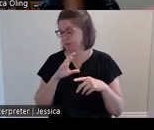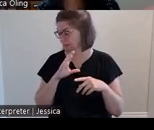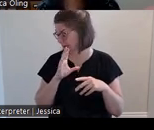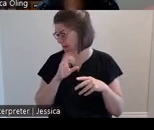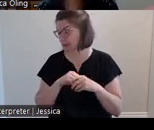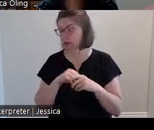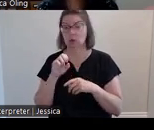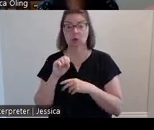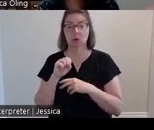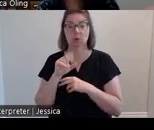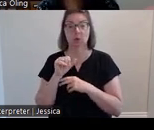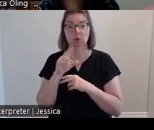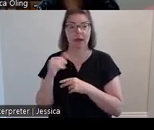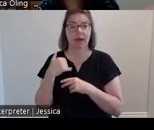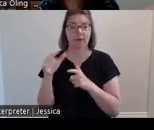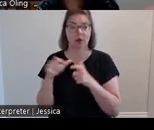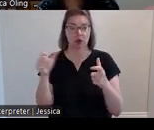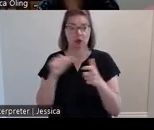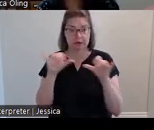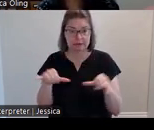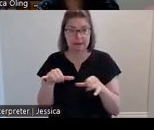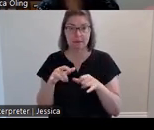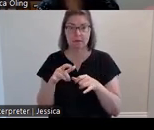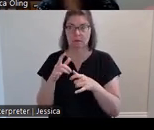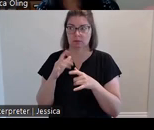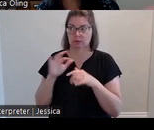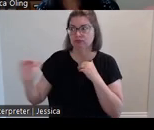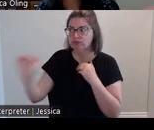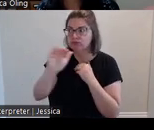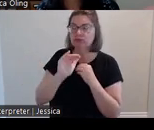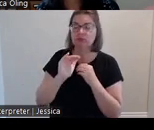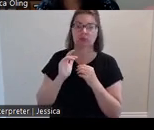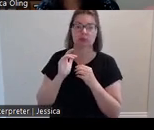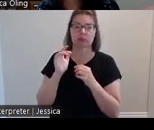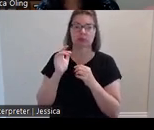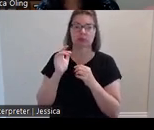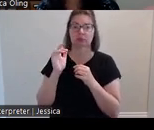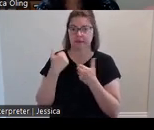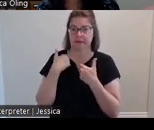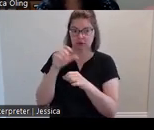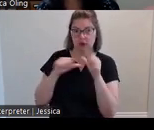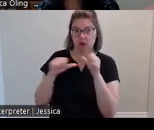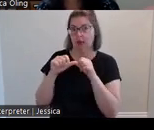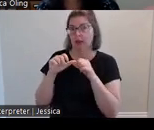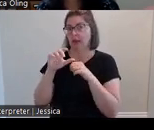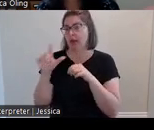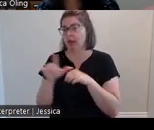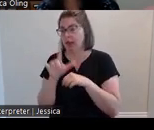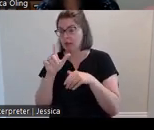So having each other throughout that system, looking at the Library Accessibility Alliance and what they did.